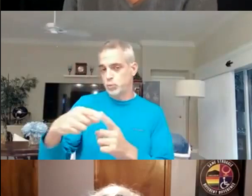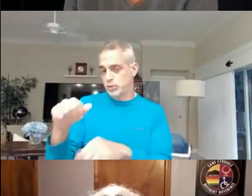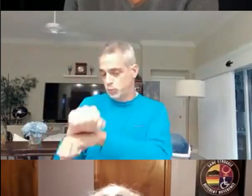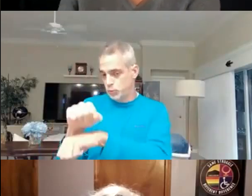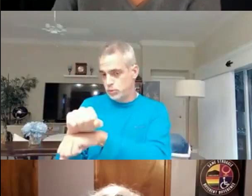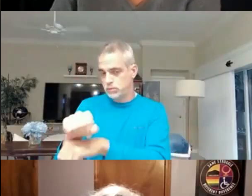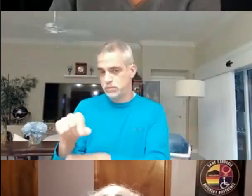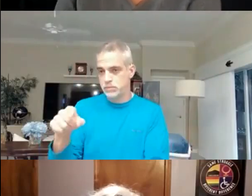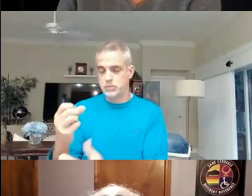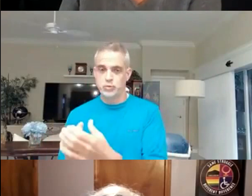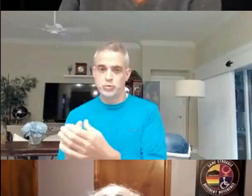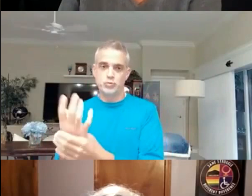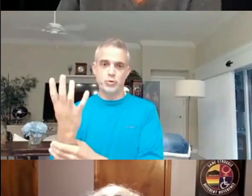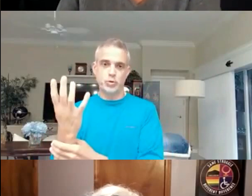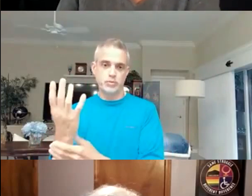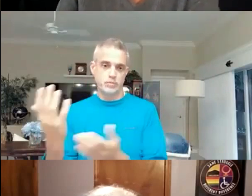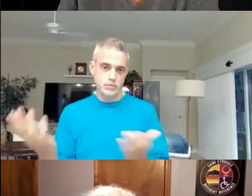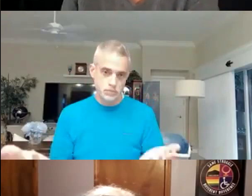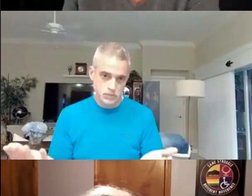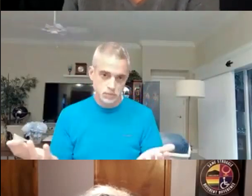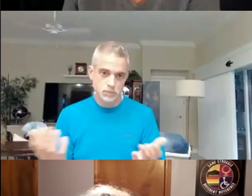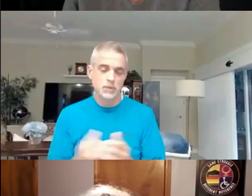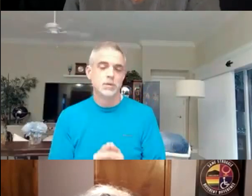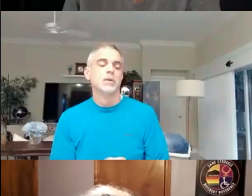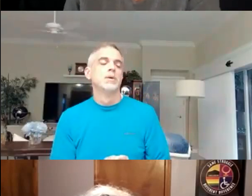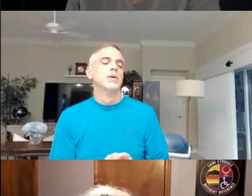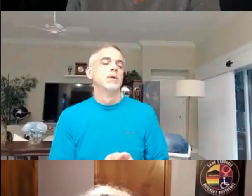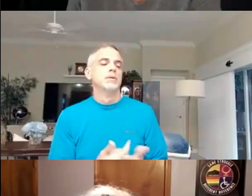into, but really when I'm talking about work and growth professionally.